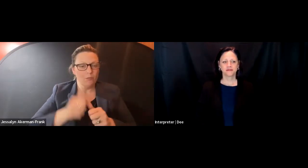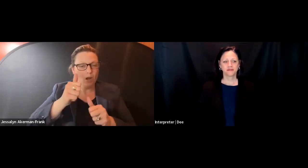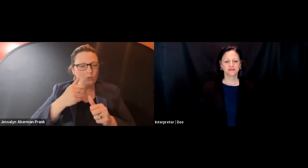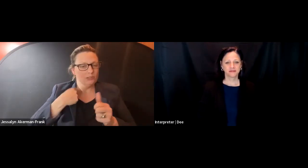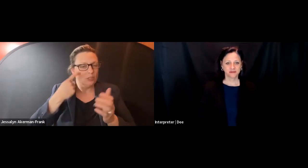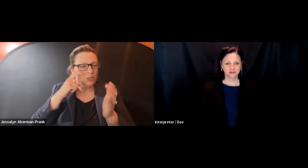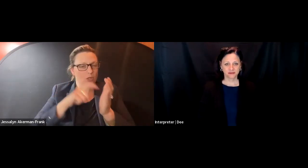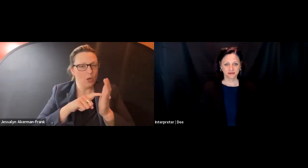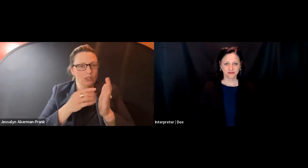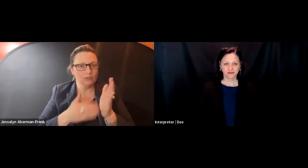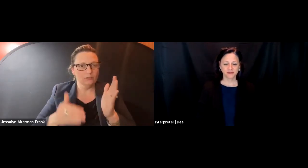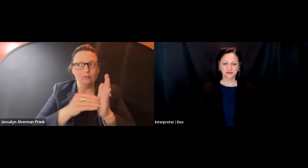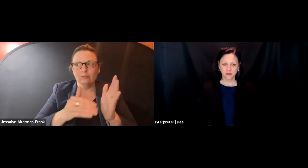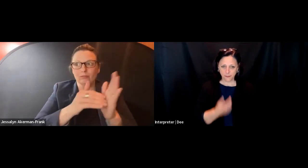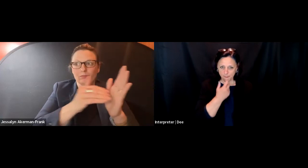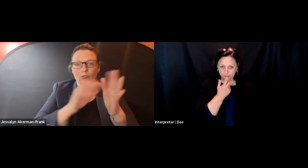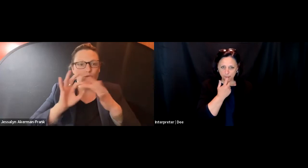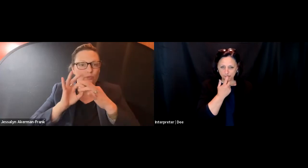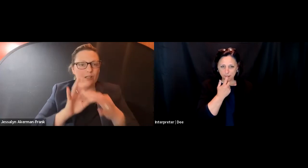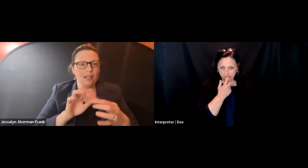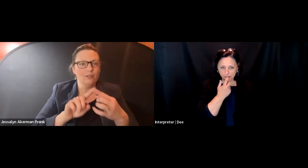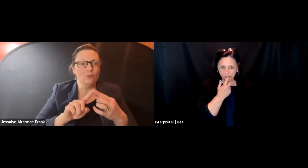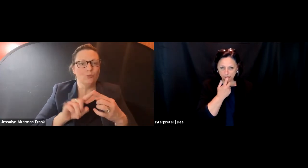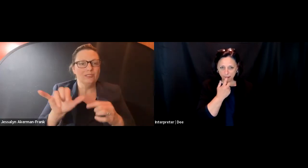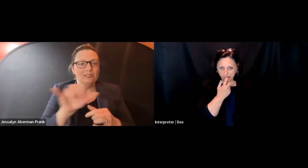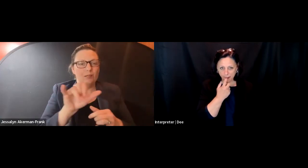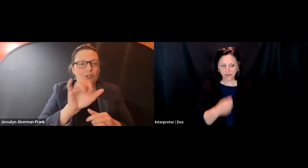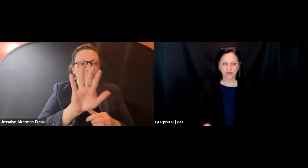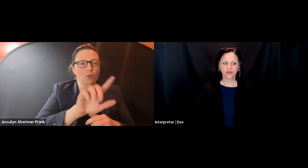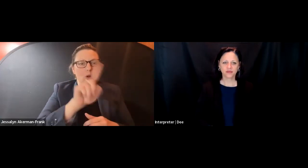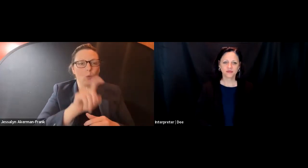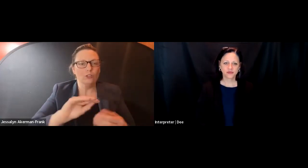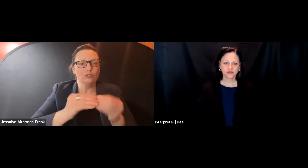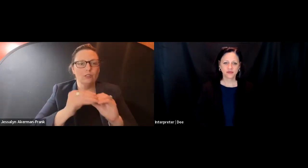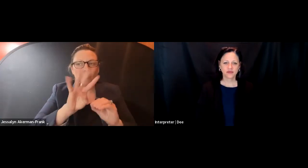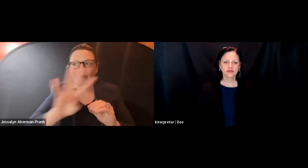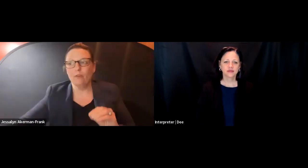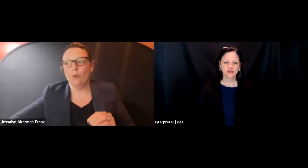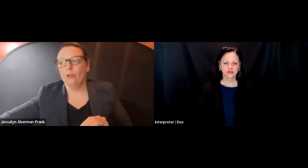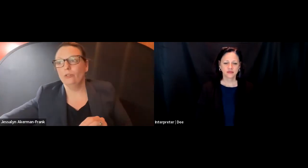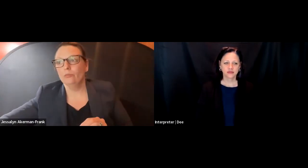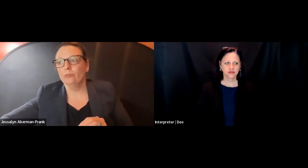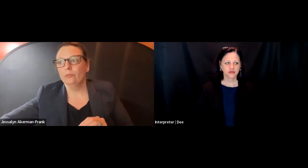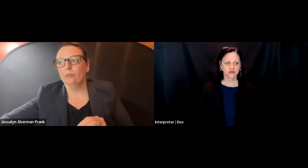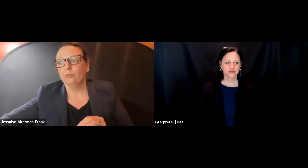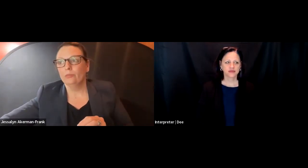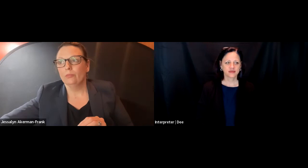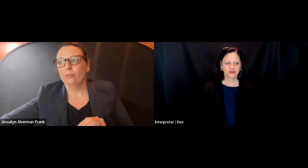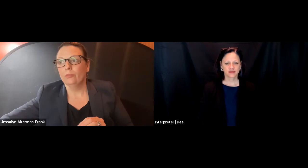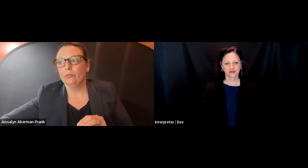And then, Patrick, just to let you know, we are at 7:25.